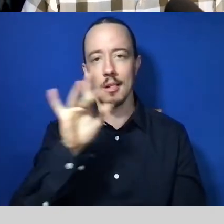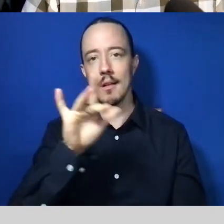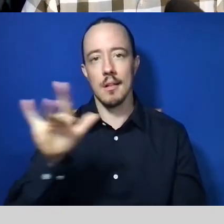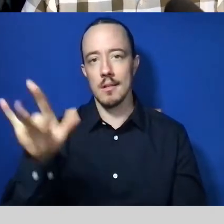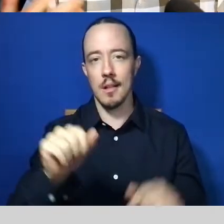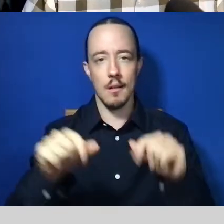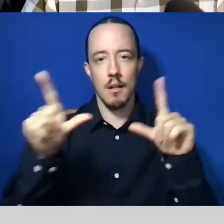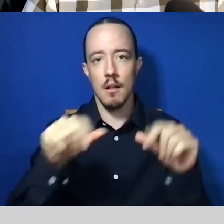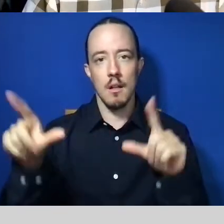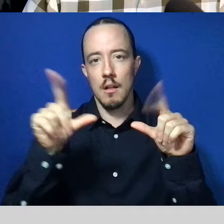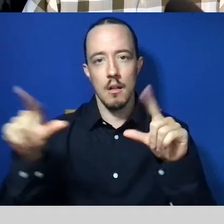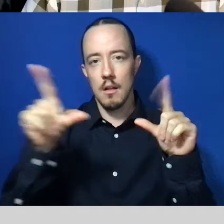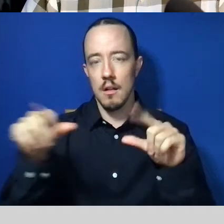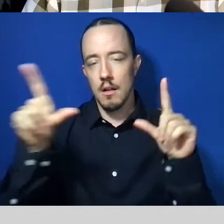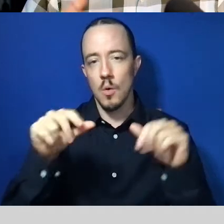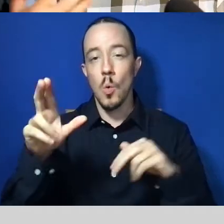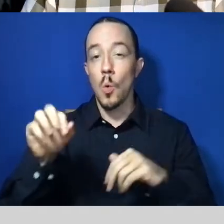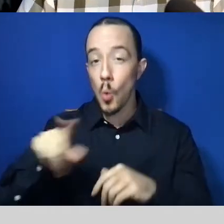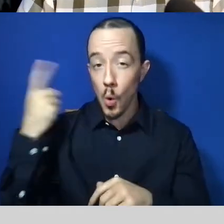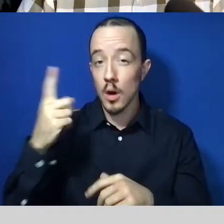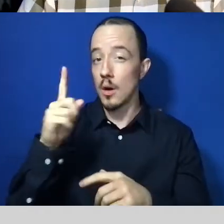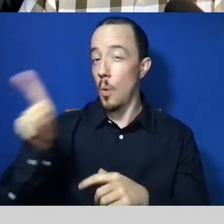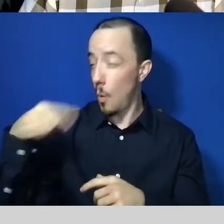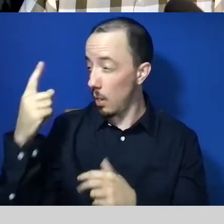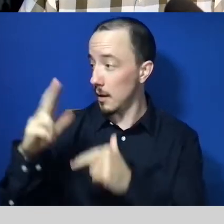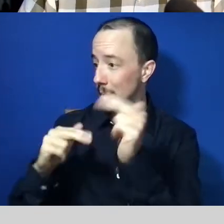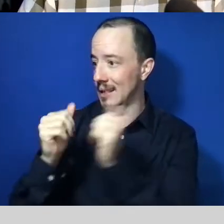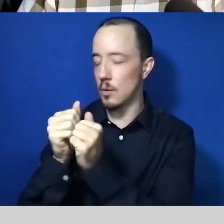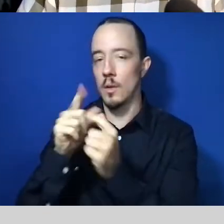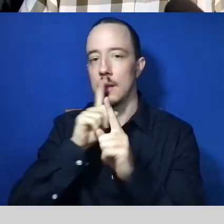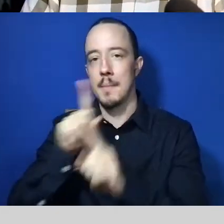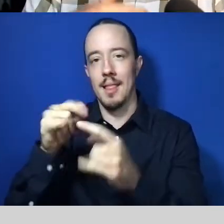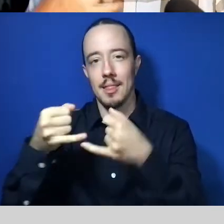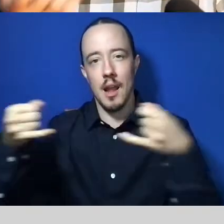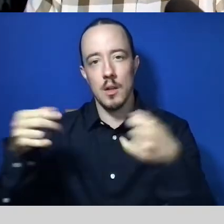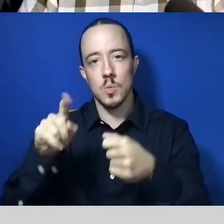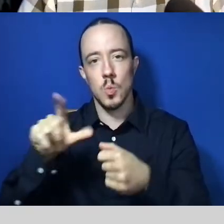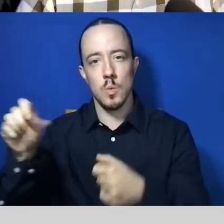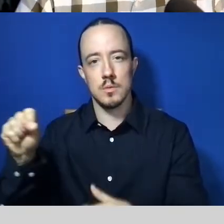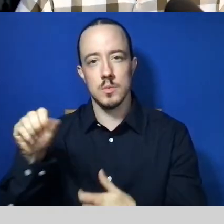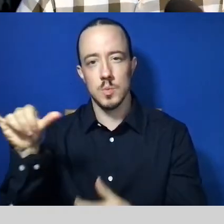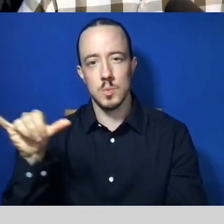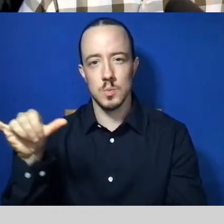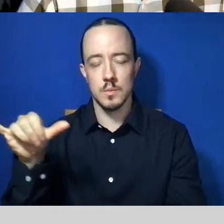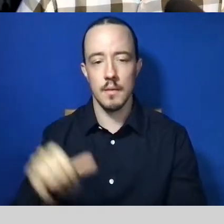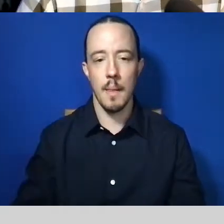the command line tools either for building out all of your tooling. So this is where Terraform comes in